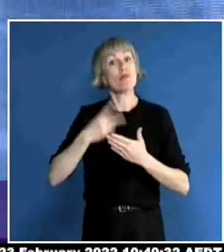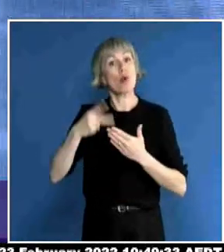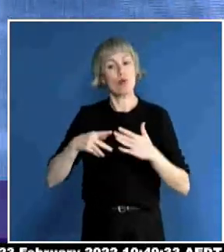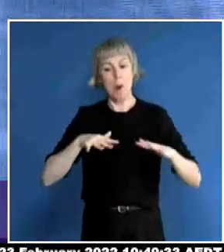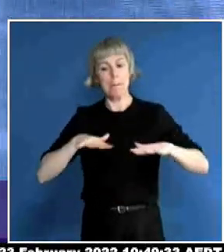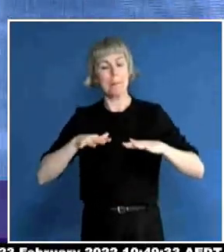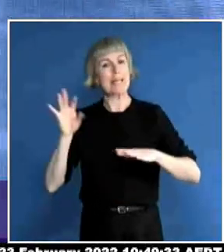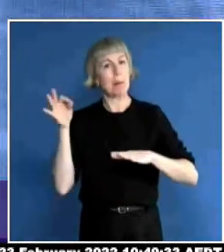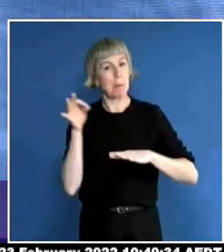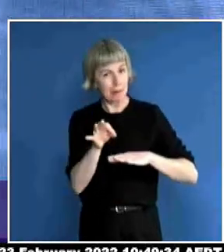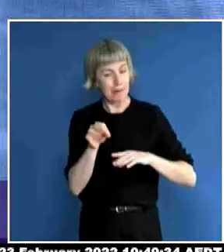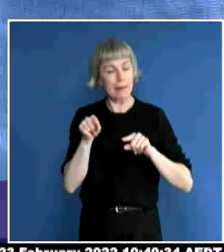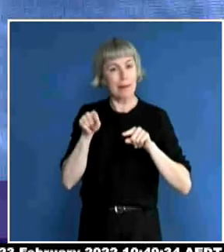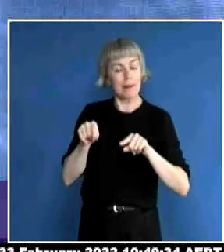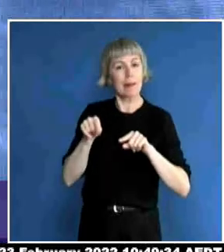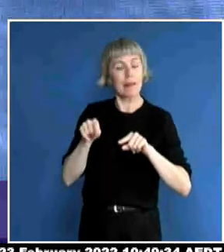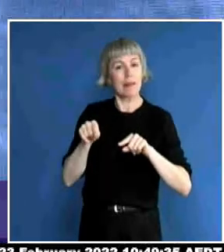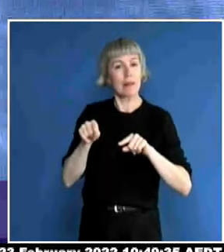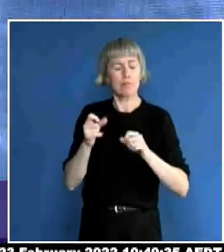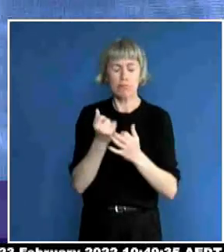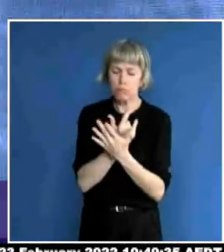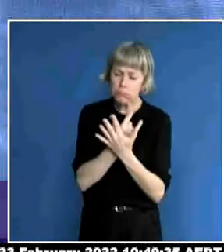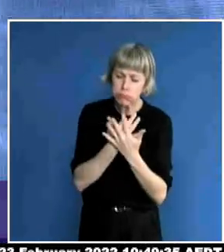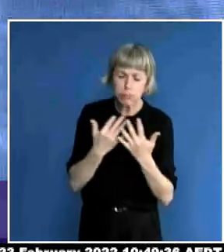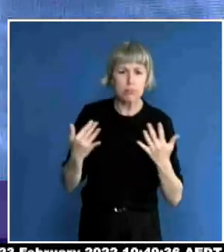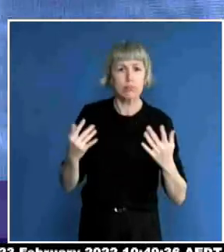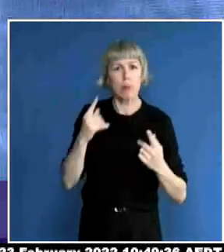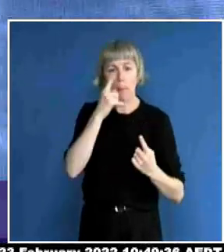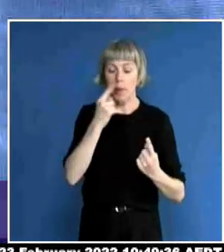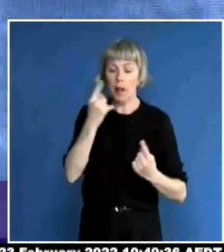participants had work or were still working in the program.